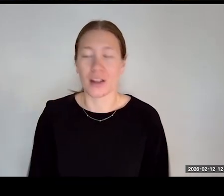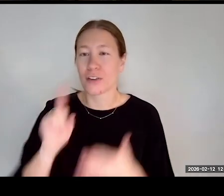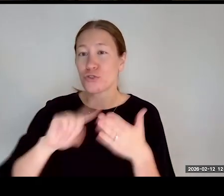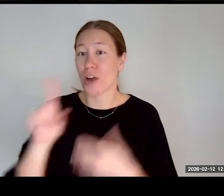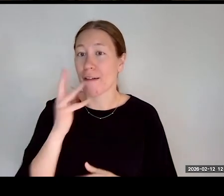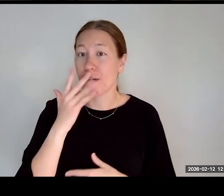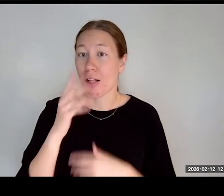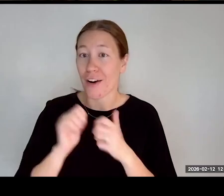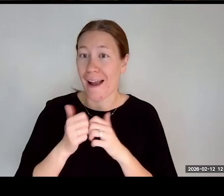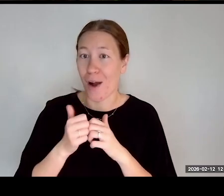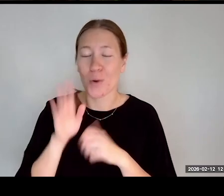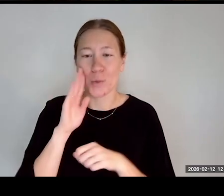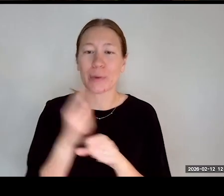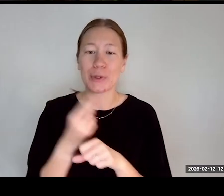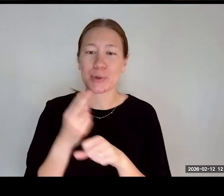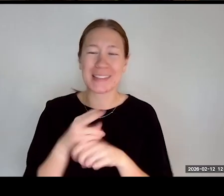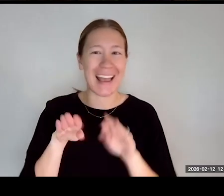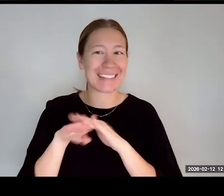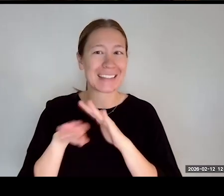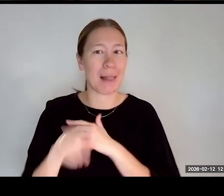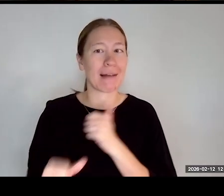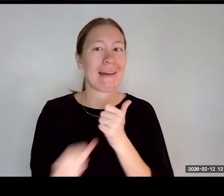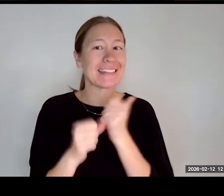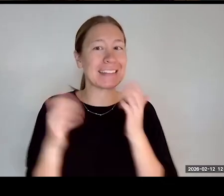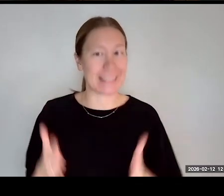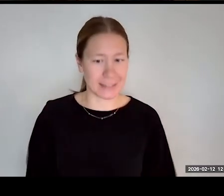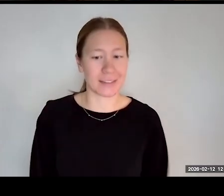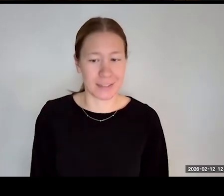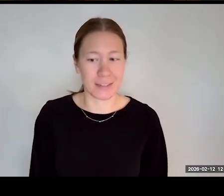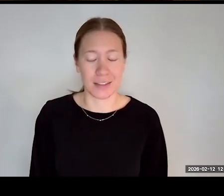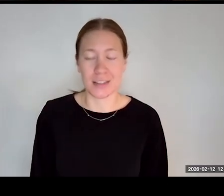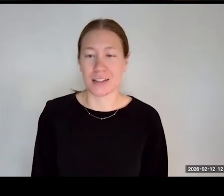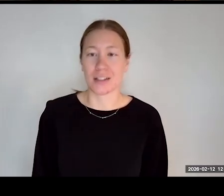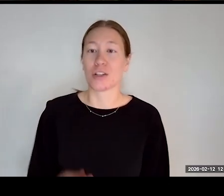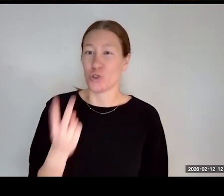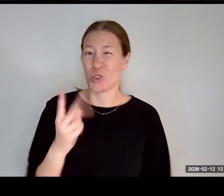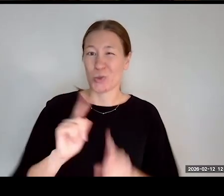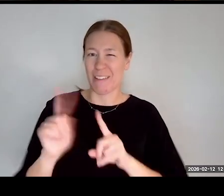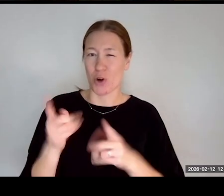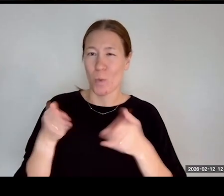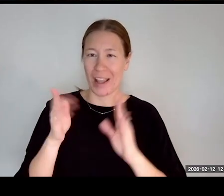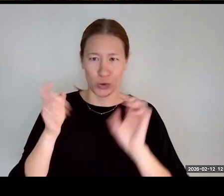to use my accessibility assistant. There are two ways that you can access the assistant, which does do a color check.